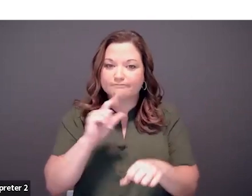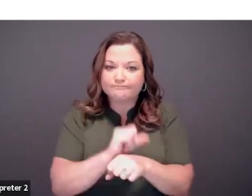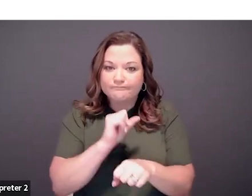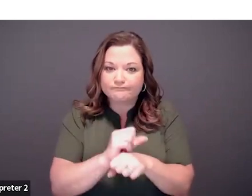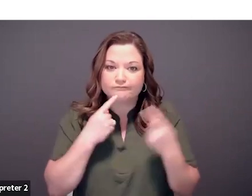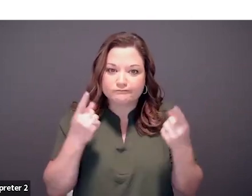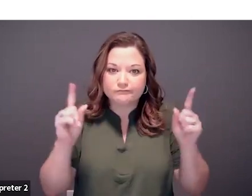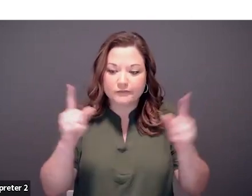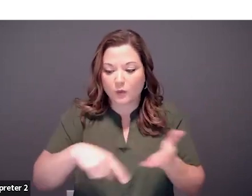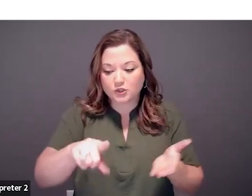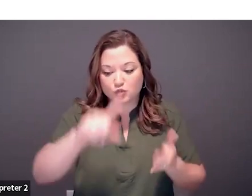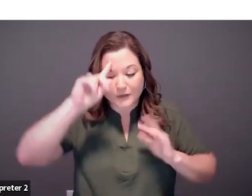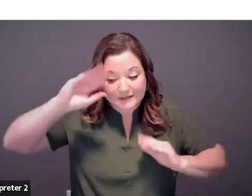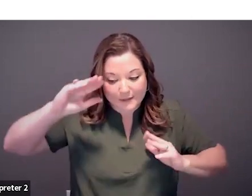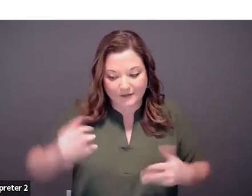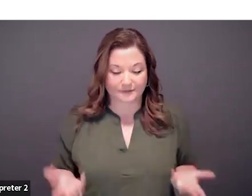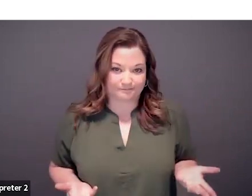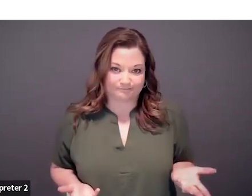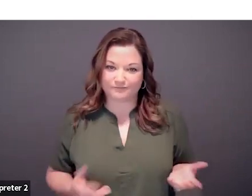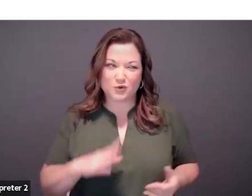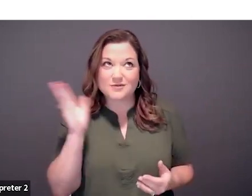You never know when another plugin is having a JavaScript issue